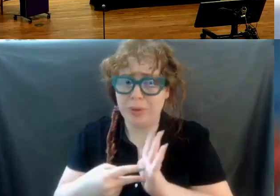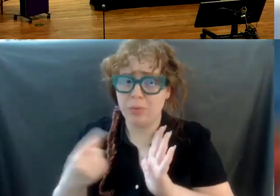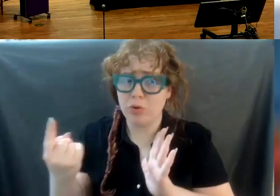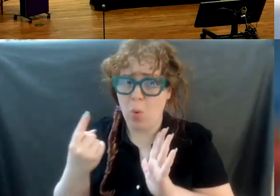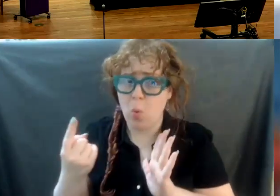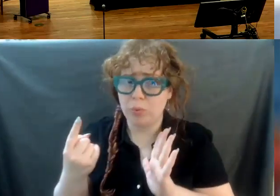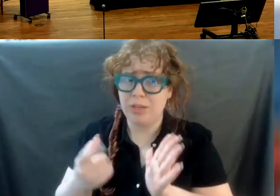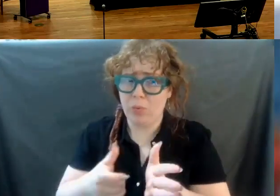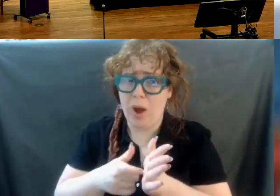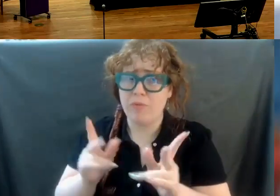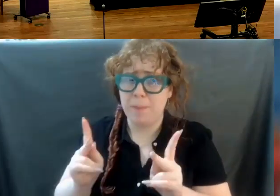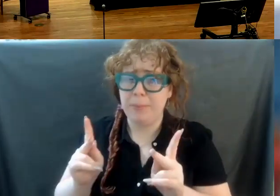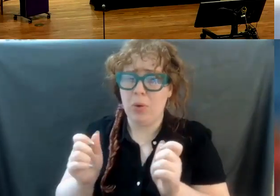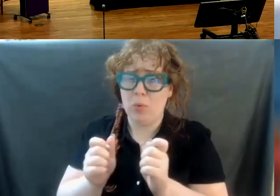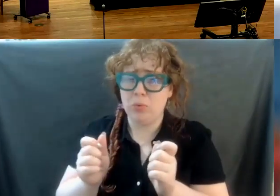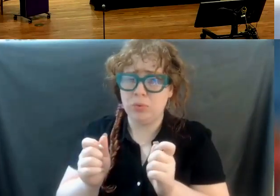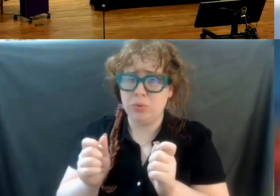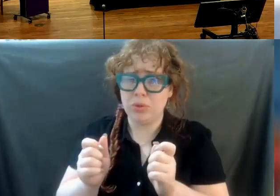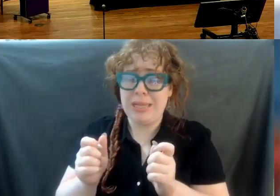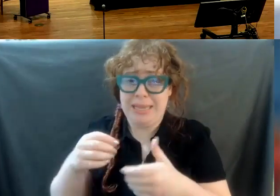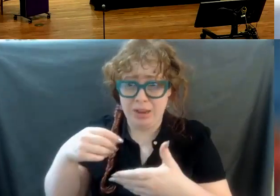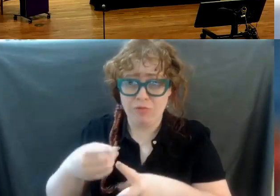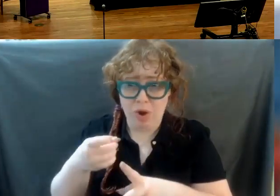For for, for this question let’s focus on community organizations,